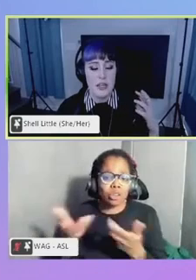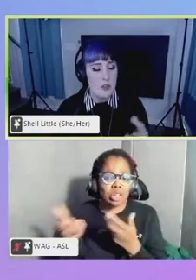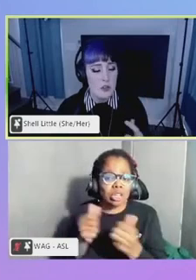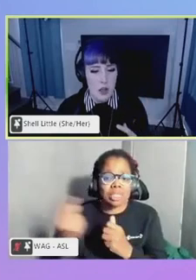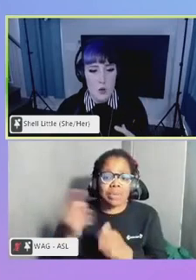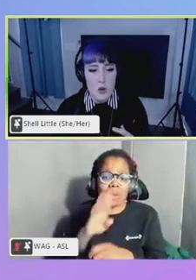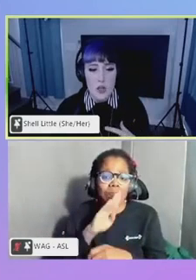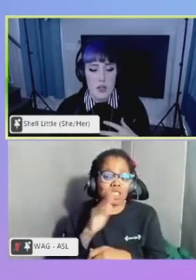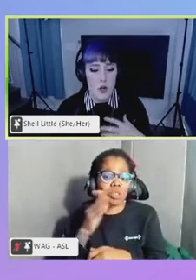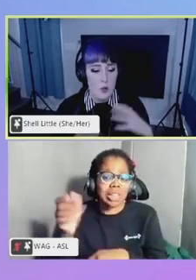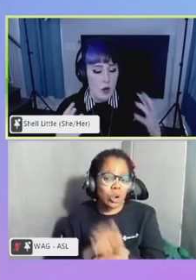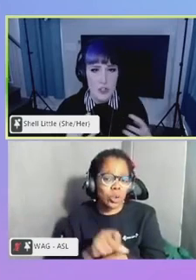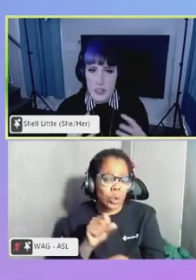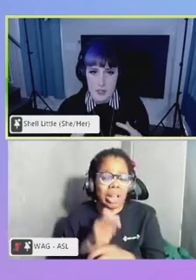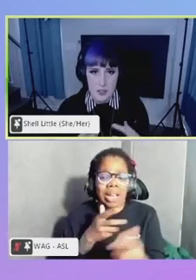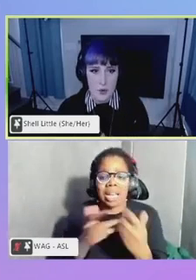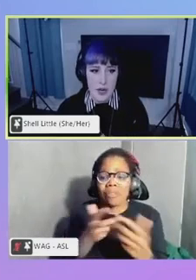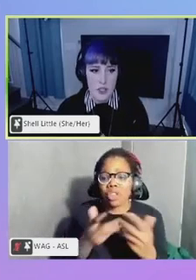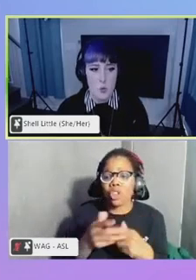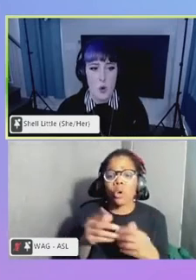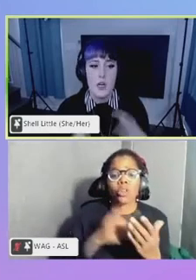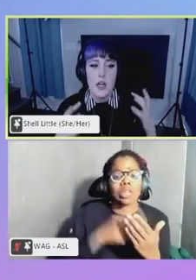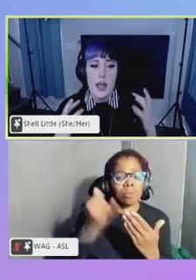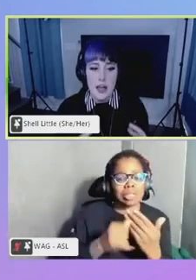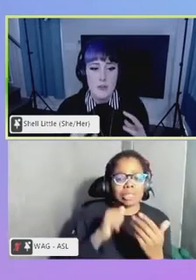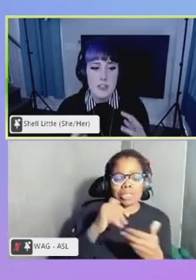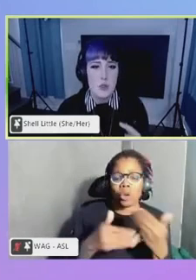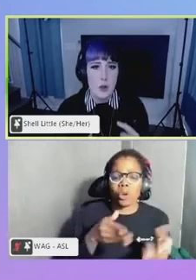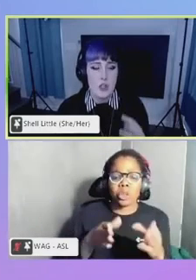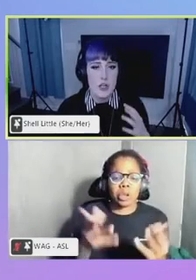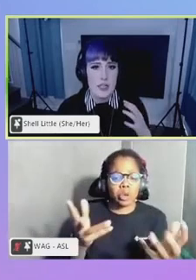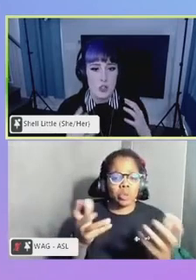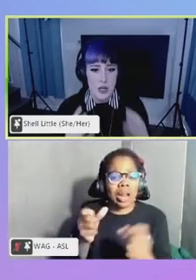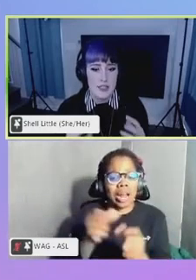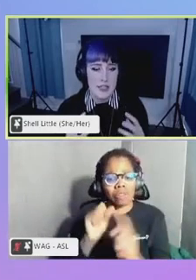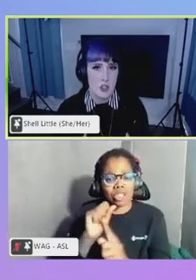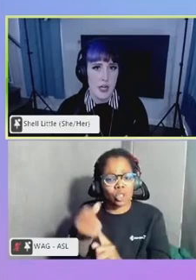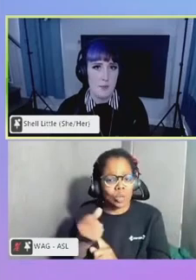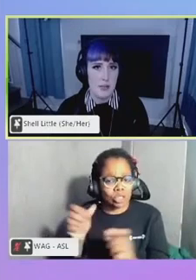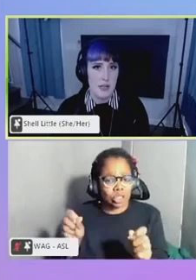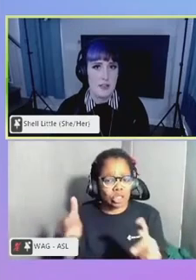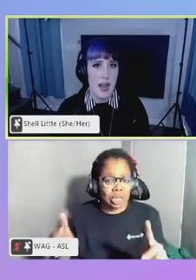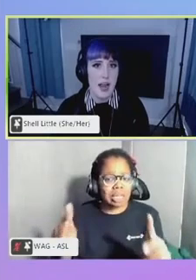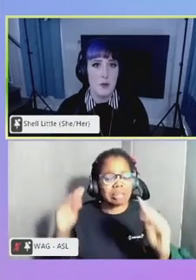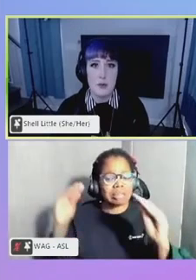accessibility specialist and people who are trying to avoid burn up in every situation could be an educational one. So even though you're dealing with someone who is